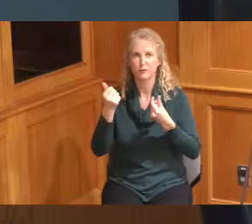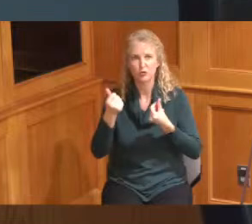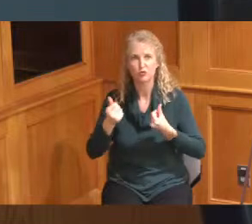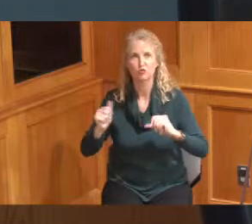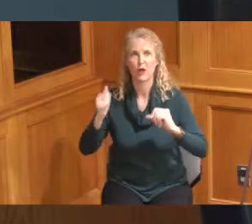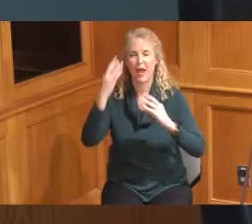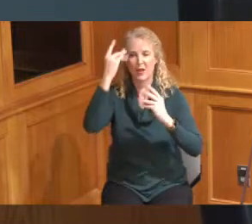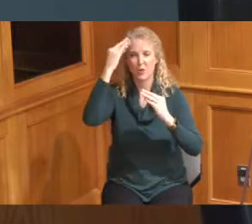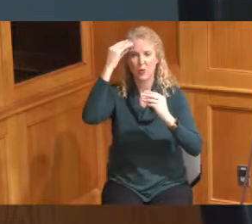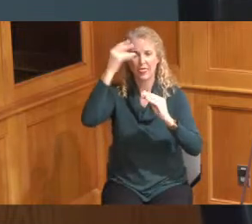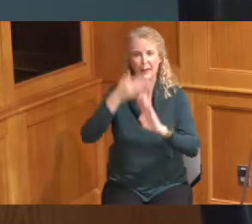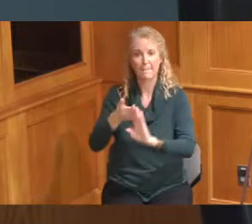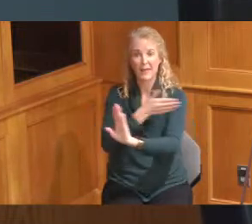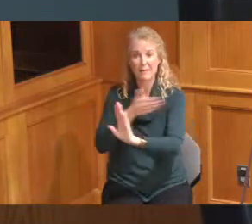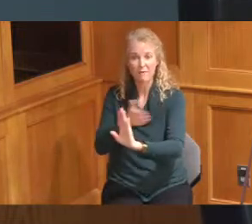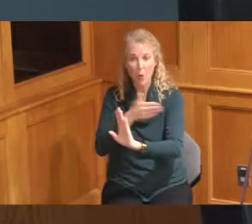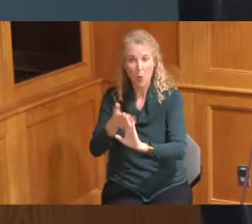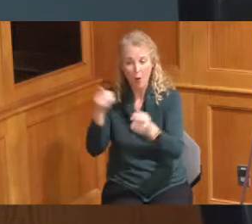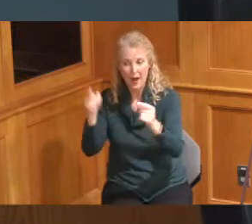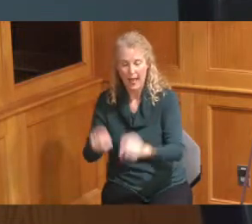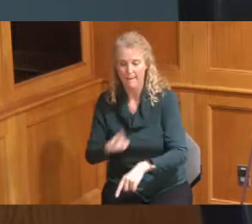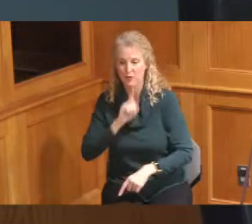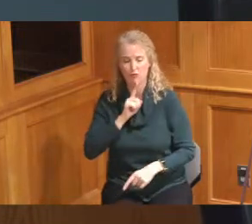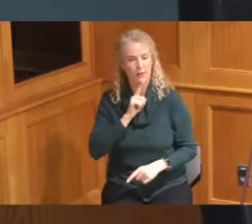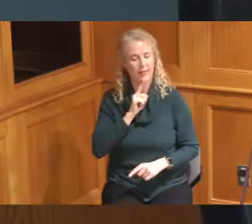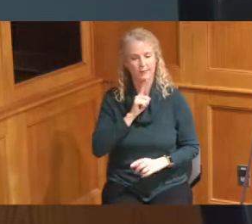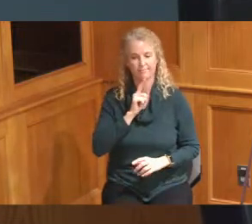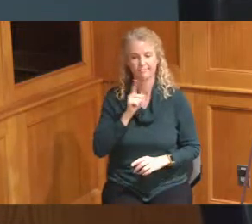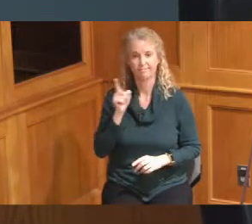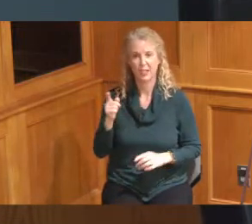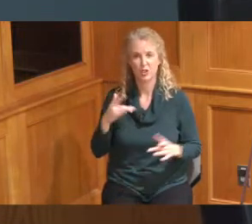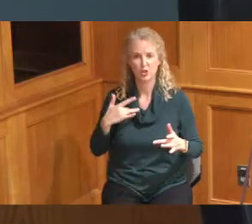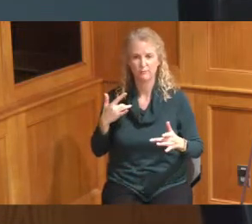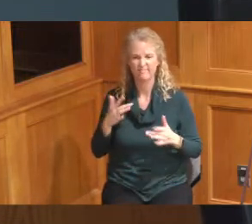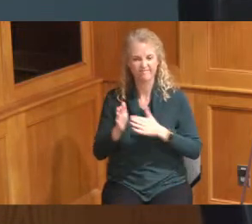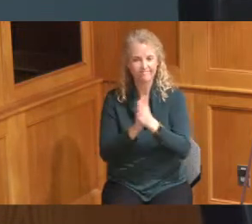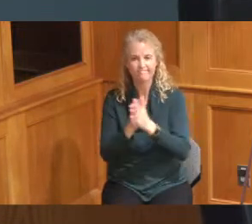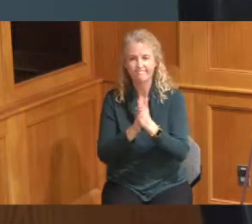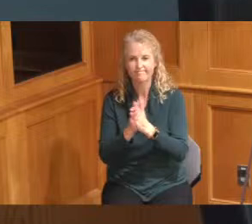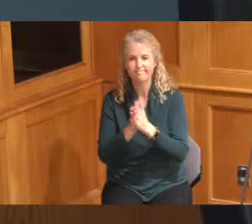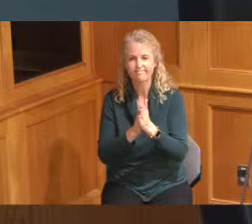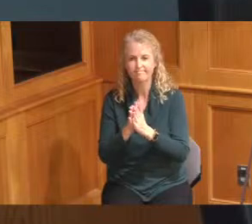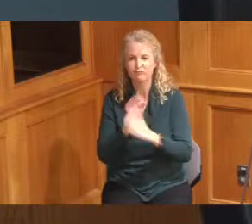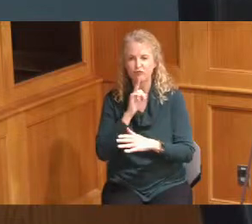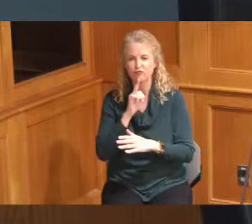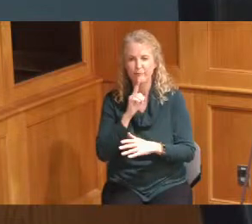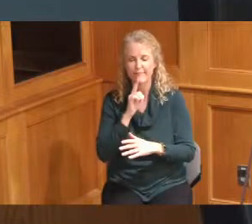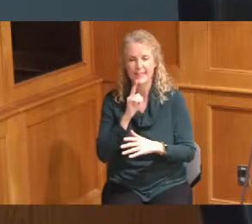related to Emergency Management your enthusiasm for the work is impressive and is a huge benefit